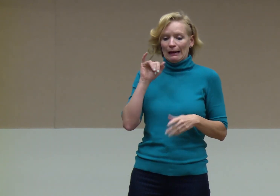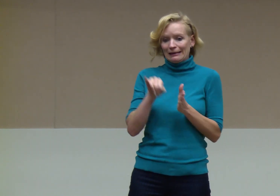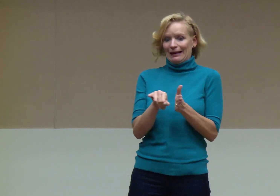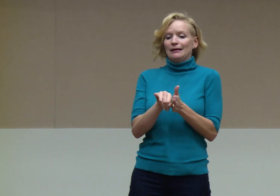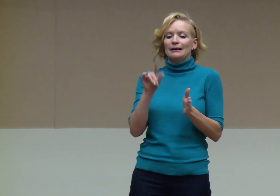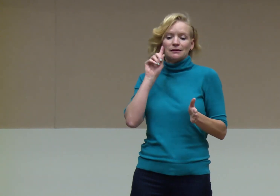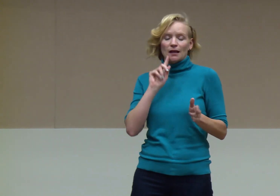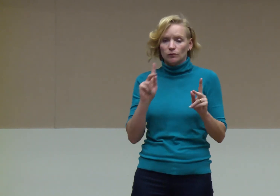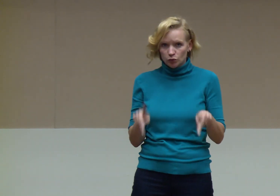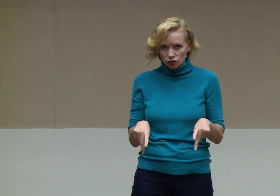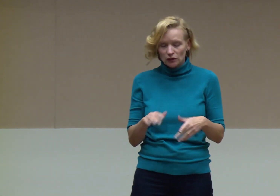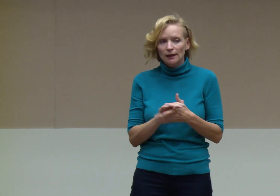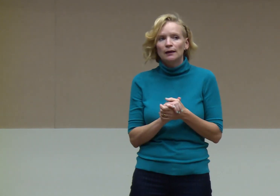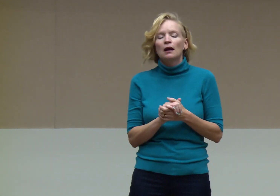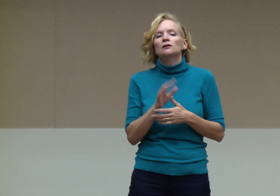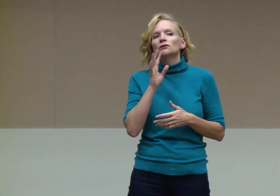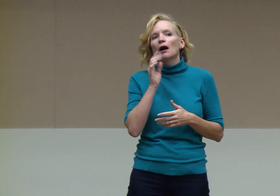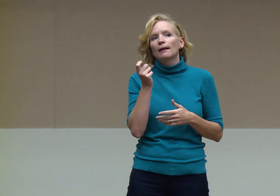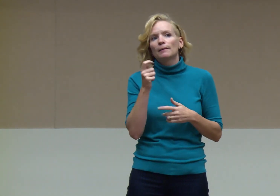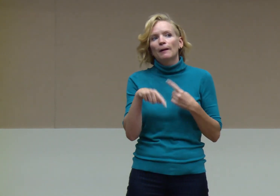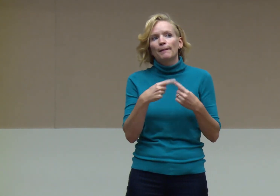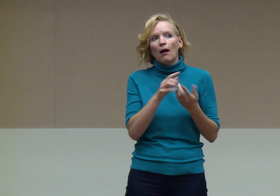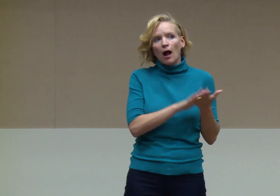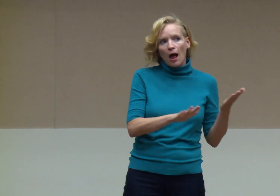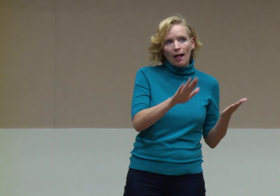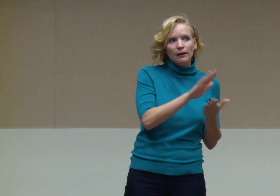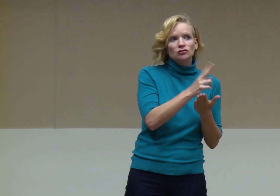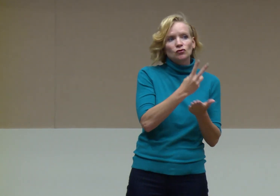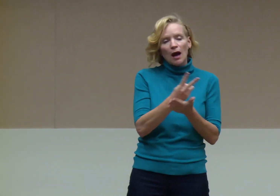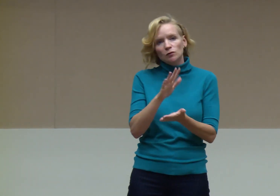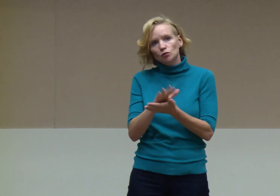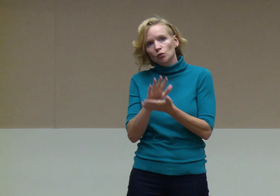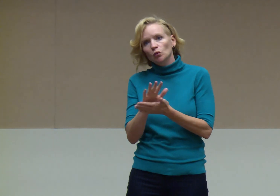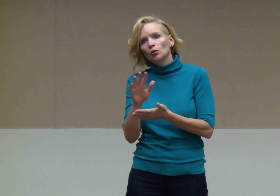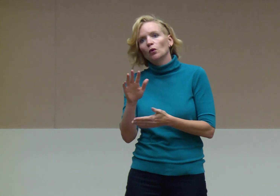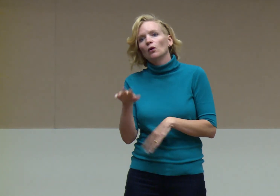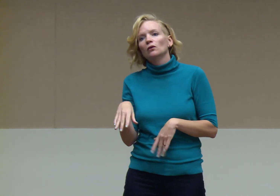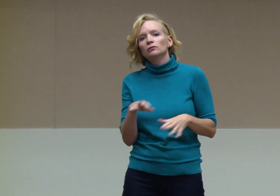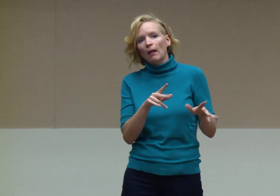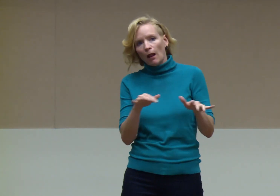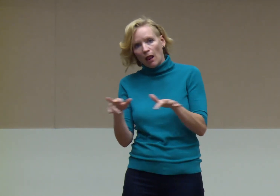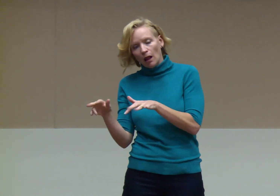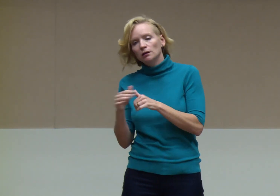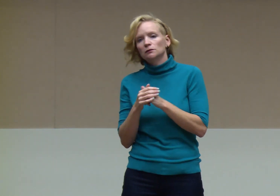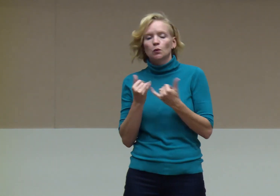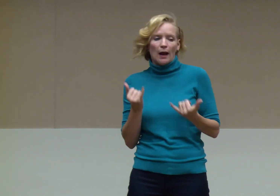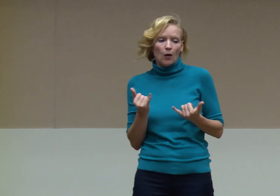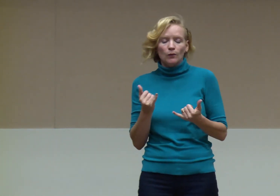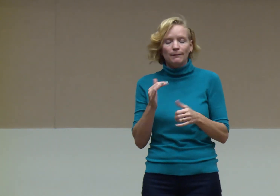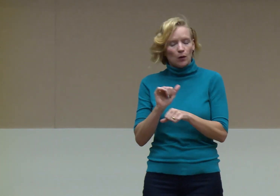and identifying myself as a Deaf person, going through school.